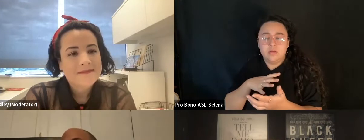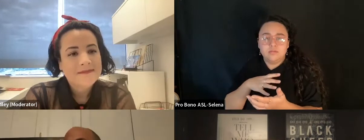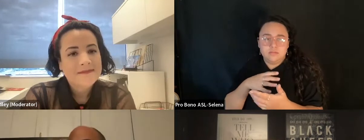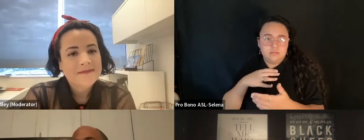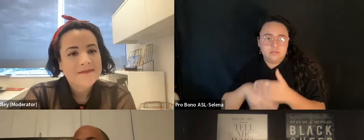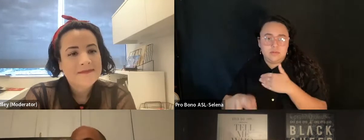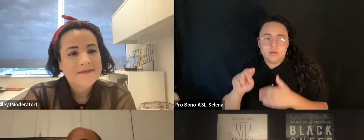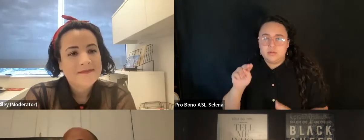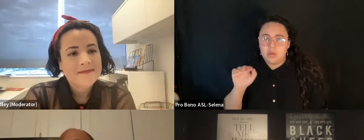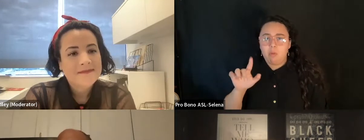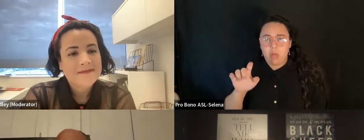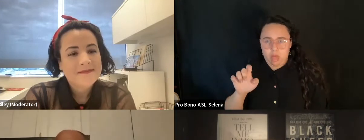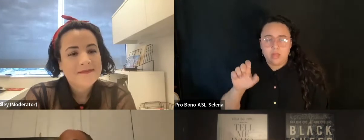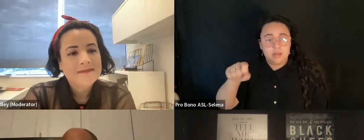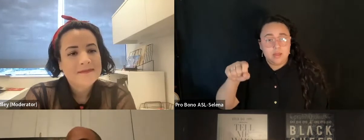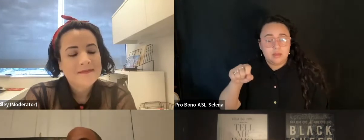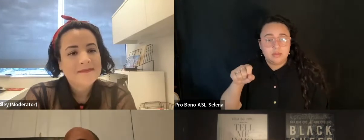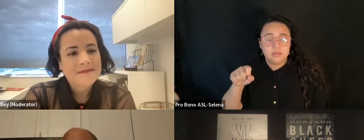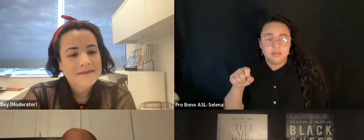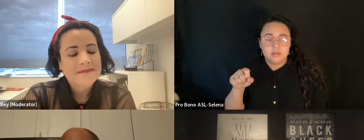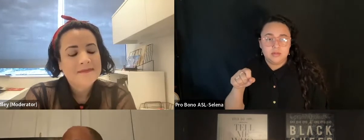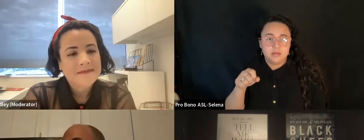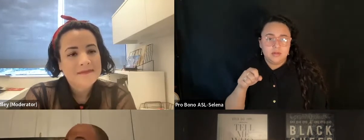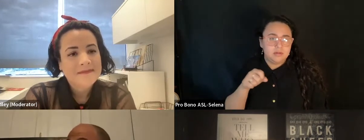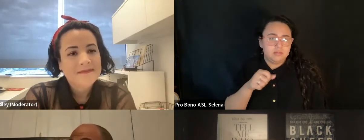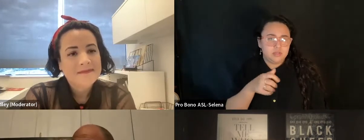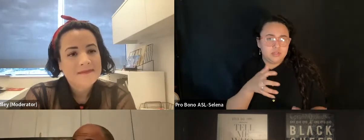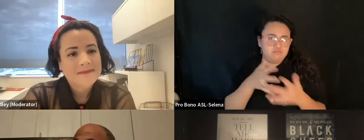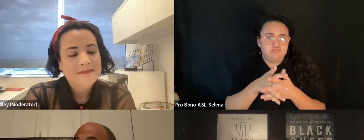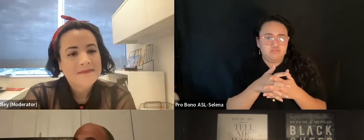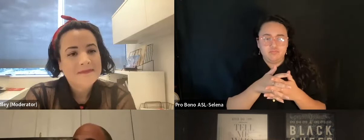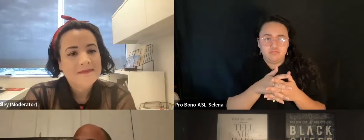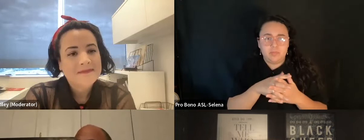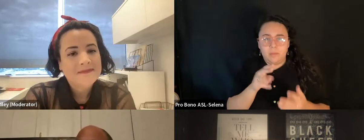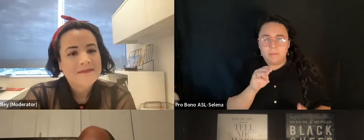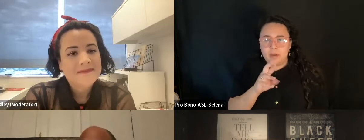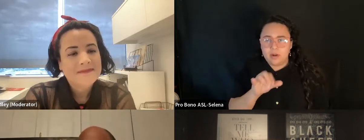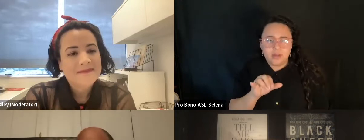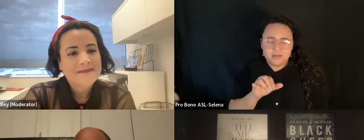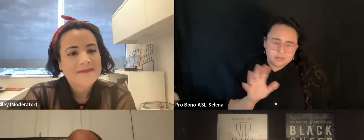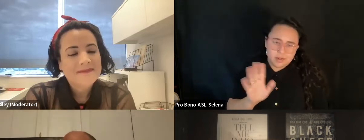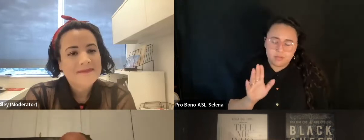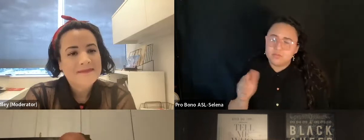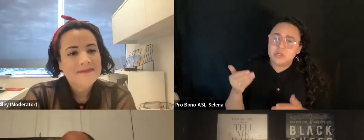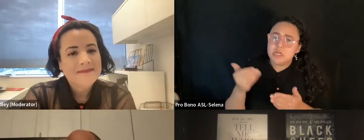Was close to it. But had sort of evolved into this sort of kind of modern secular woman.